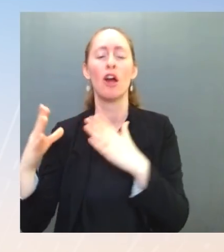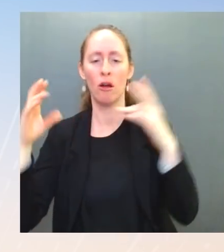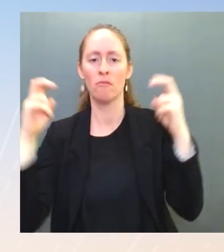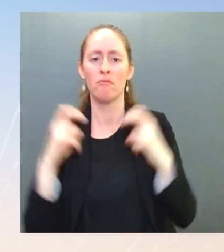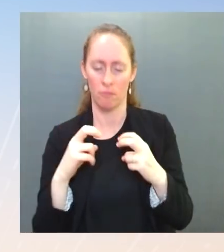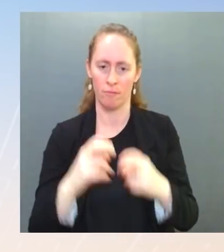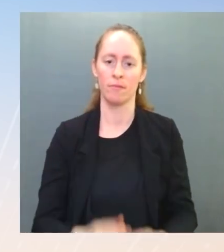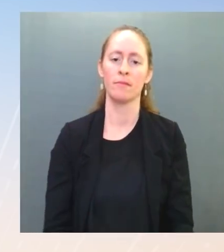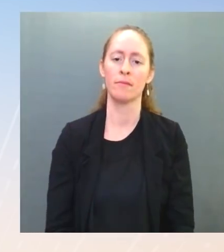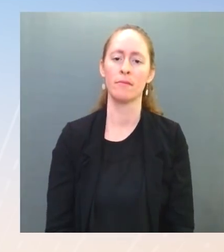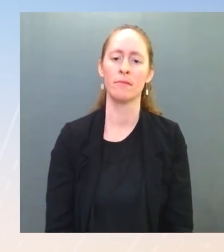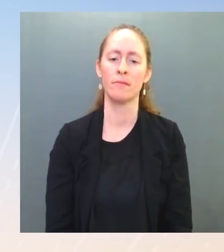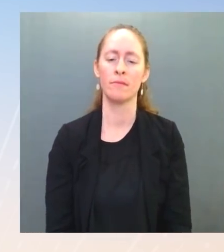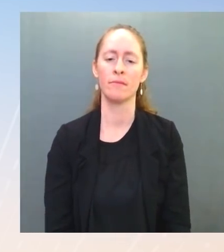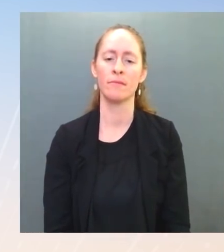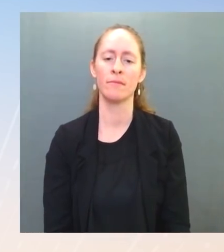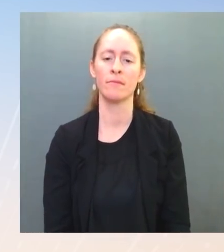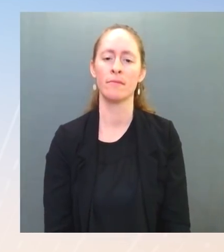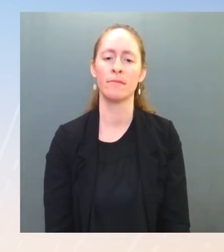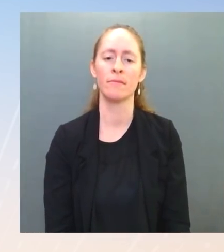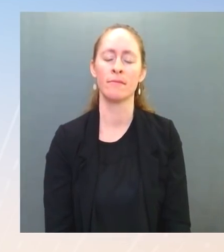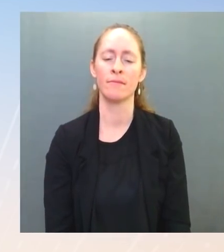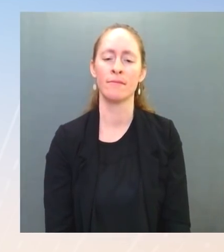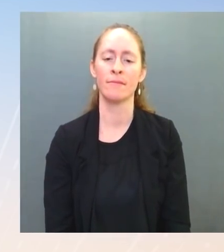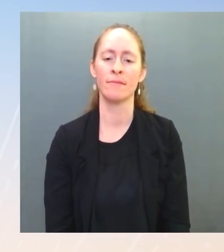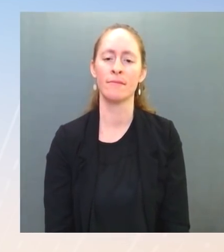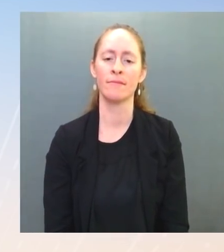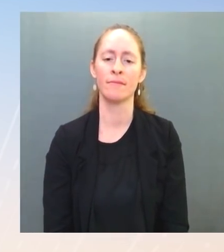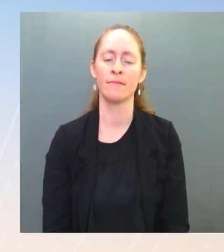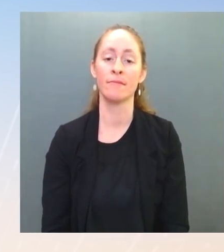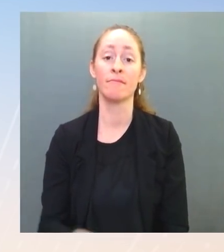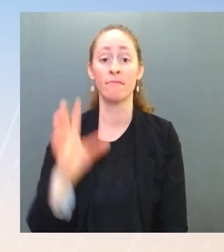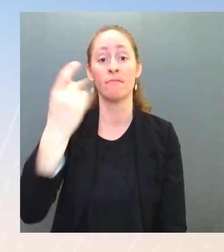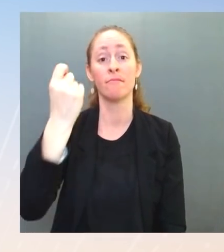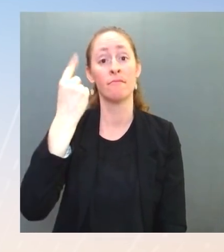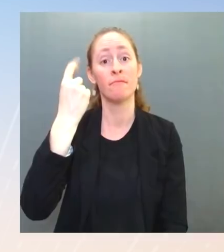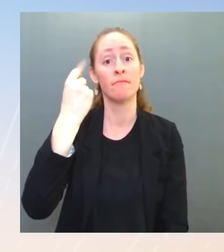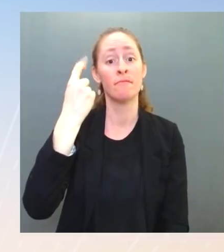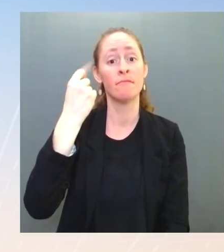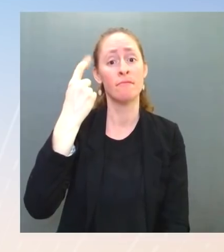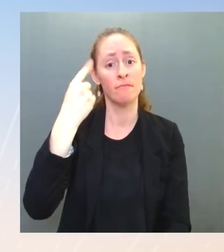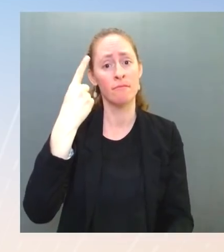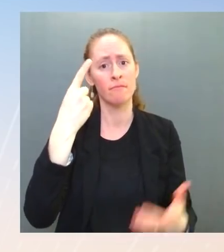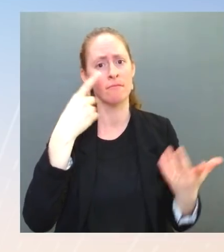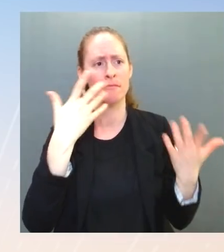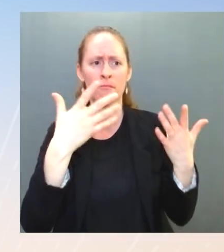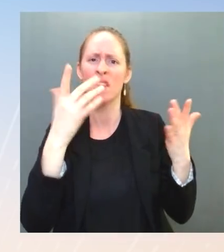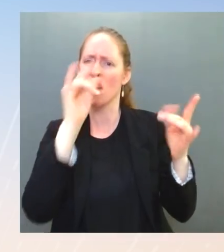and having conversations that are candid that are direct, but also provide hopefully a pathway to continuing to build